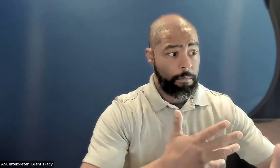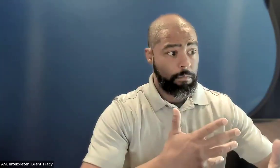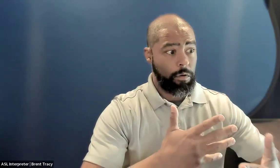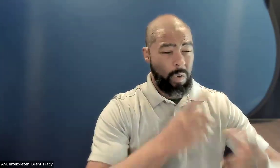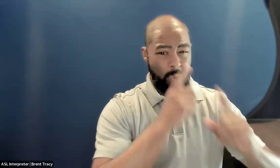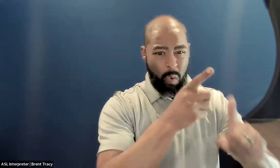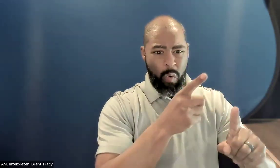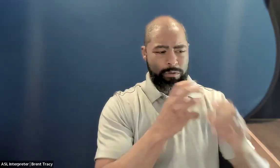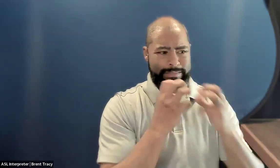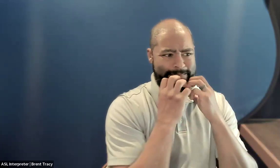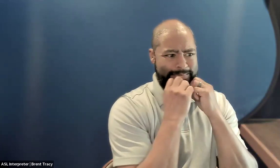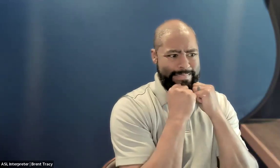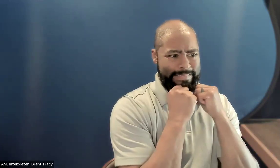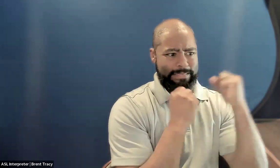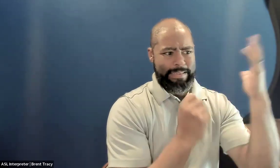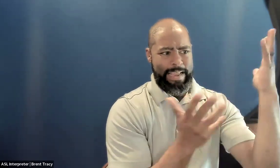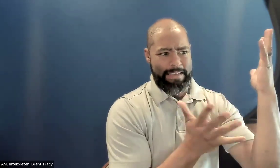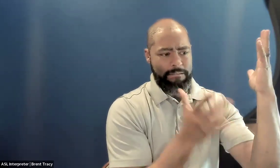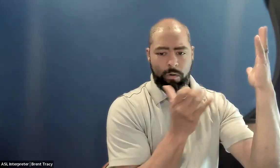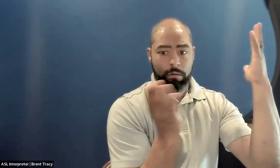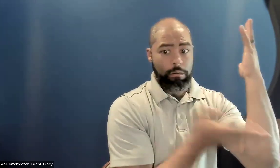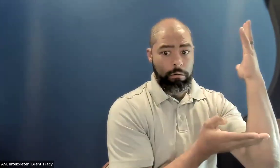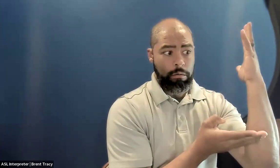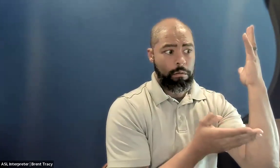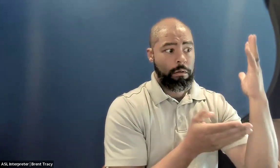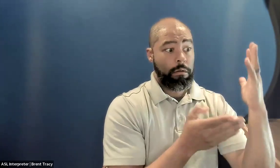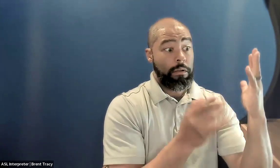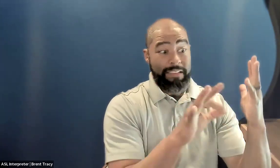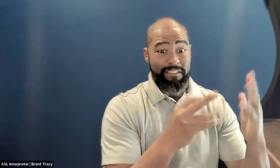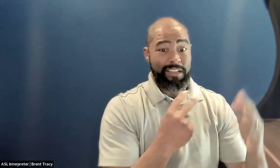Including some of the items here reusing wood products, tree